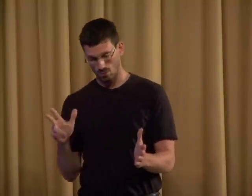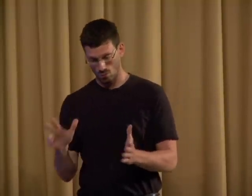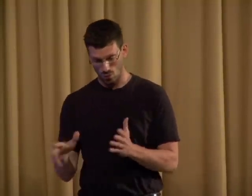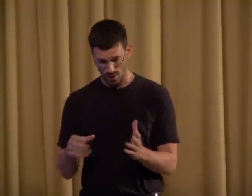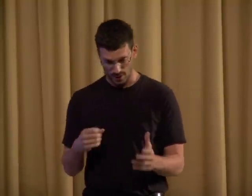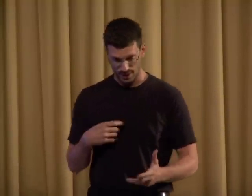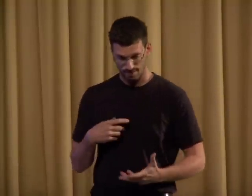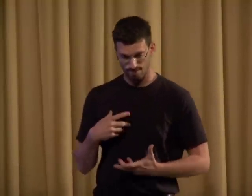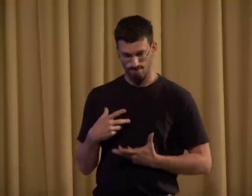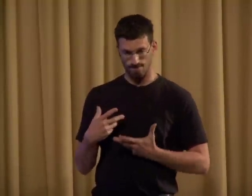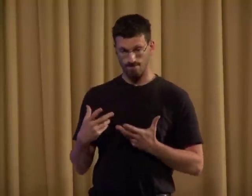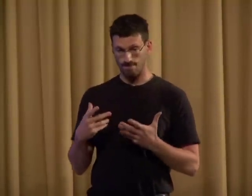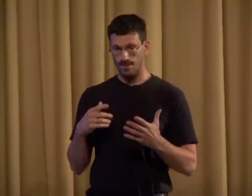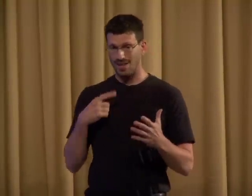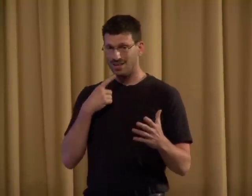I said ok, I'll try.